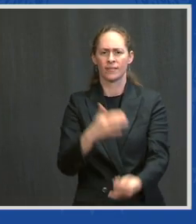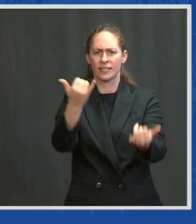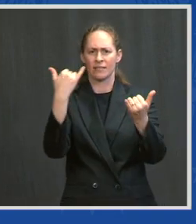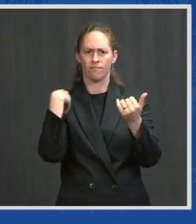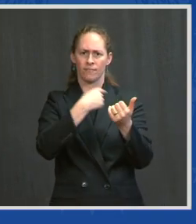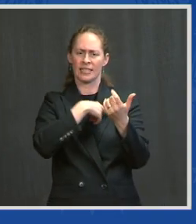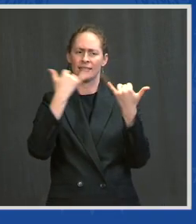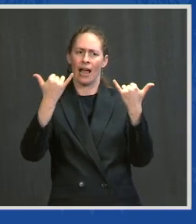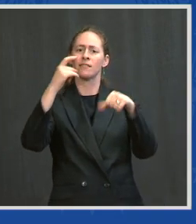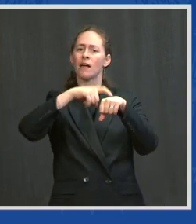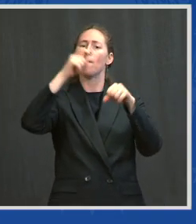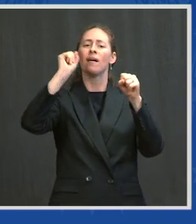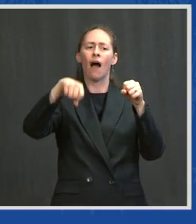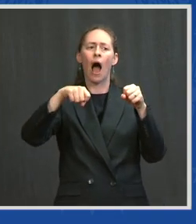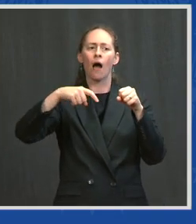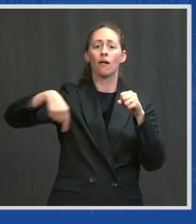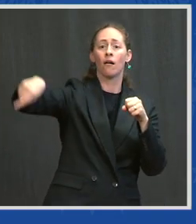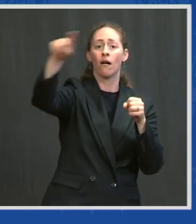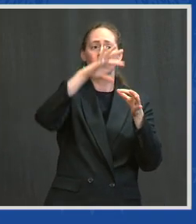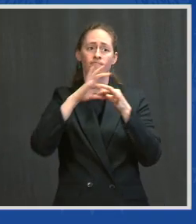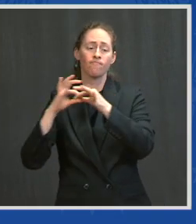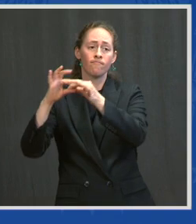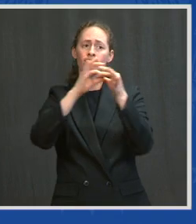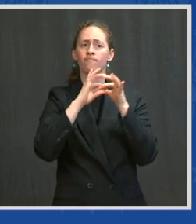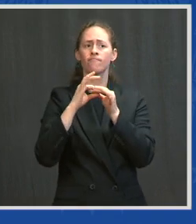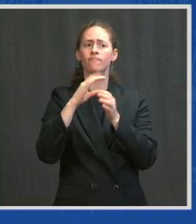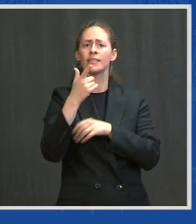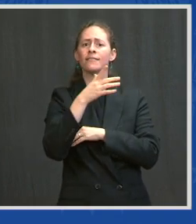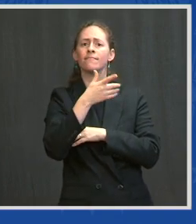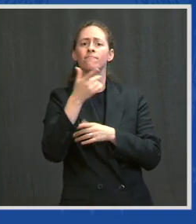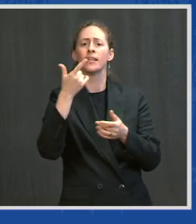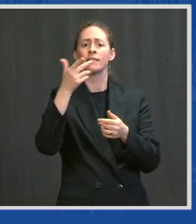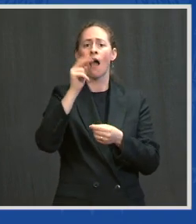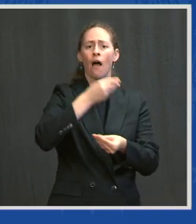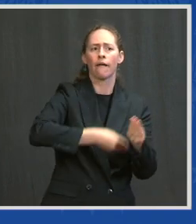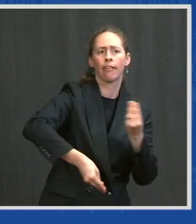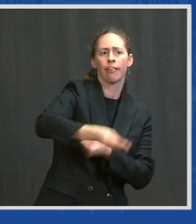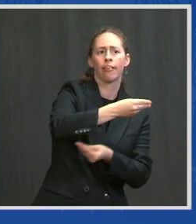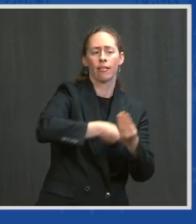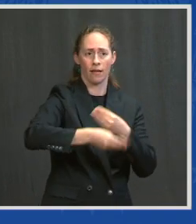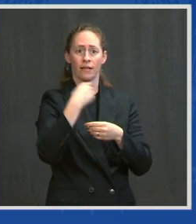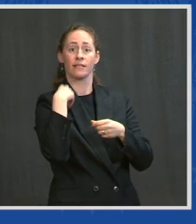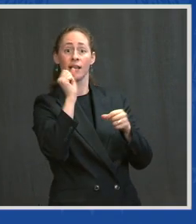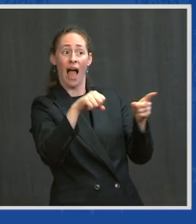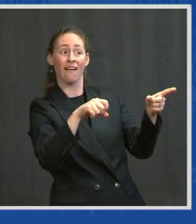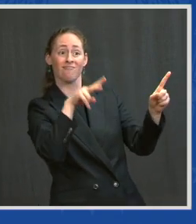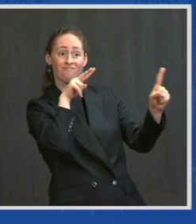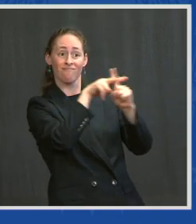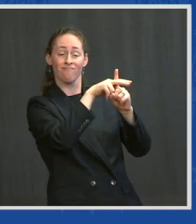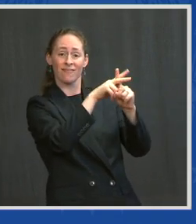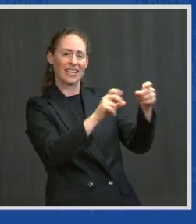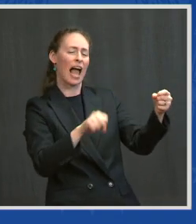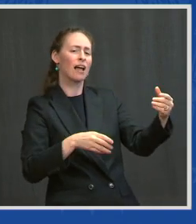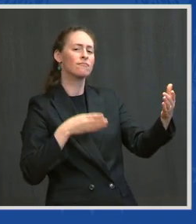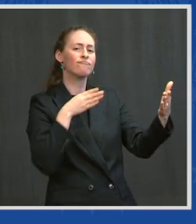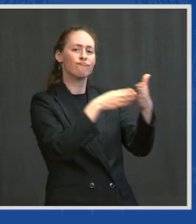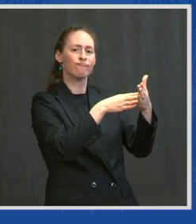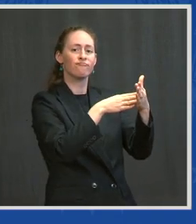of illegal gun trafficking across city and state lines, so illegal guns sold from the back door